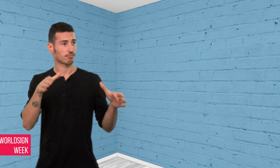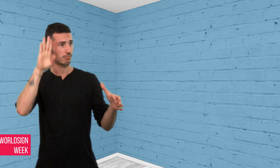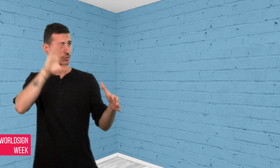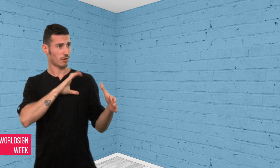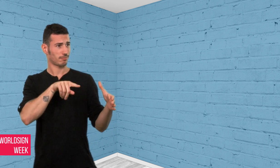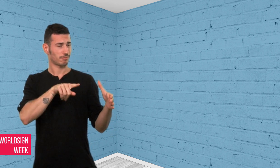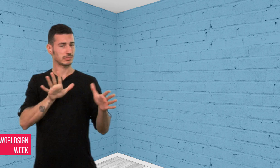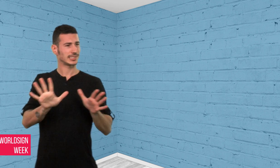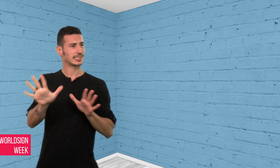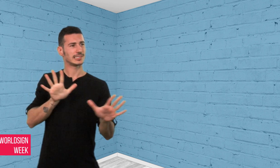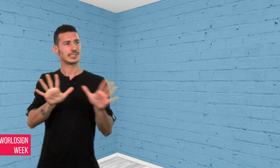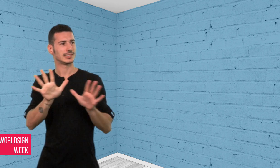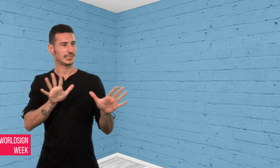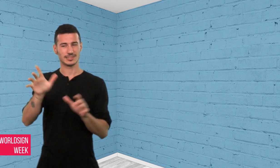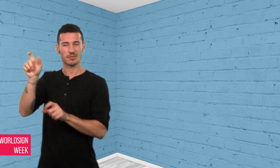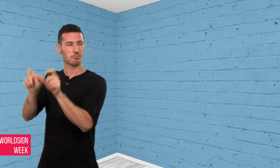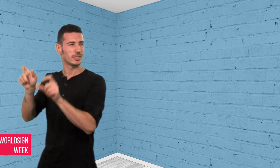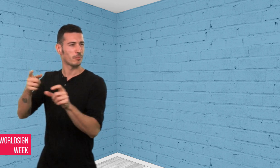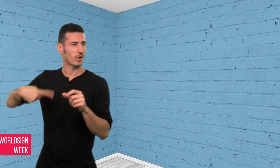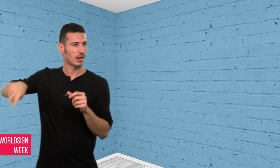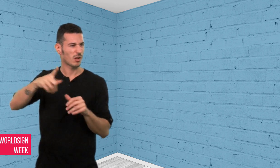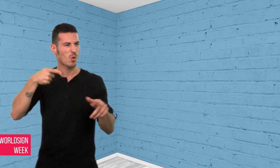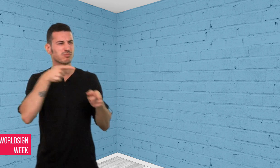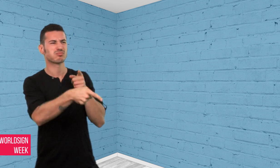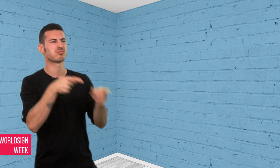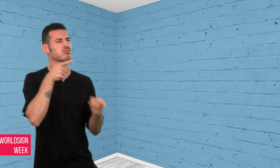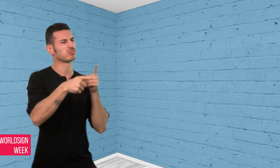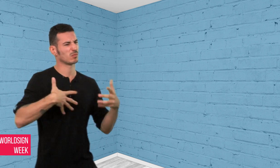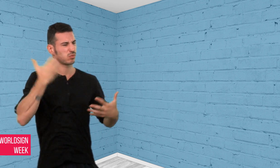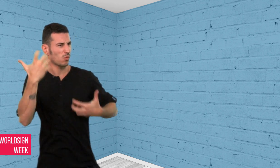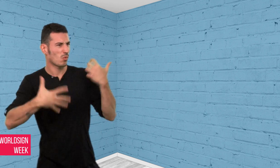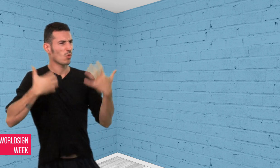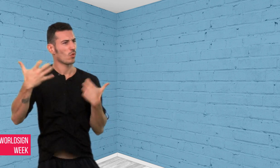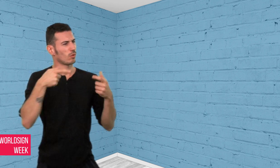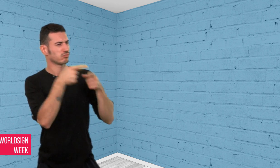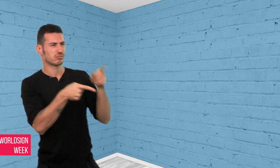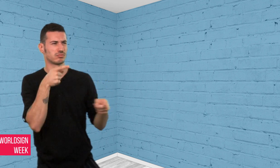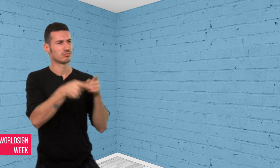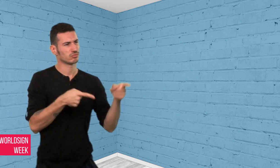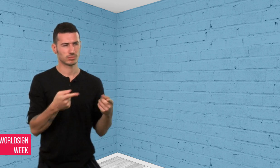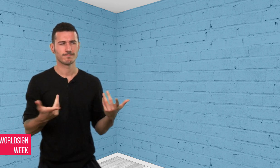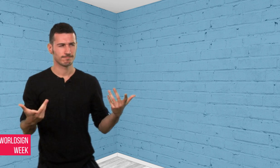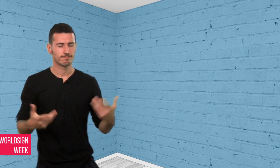are facing increasing suspicion and anger by the locals.